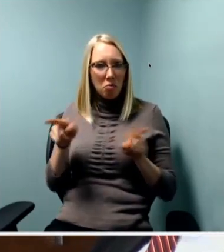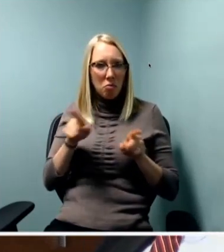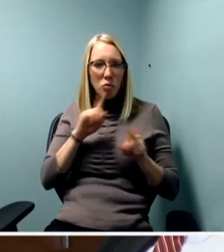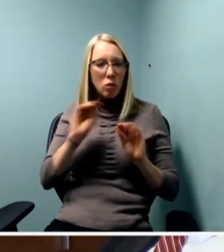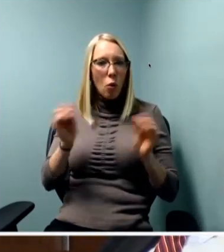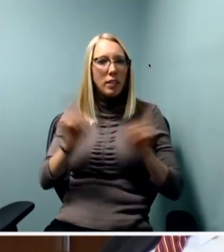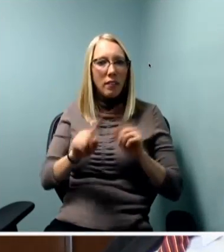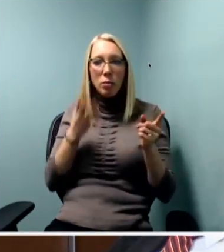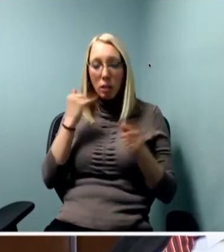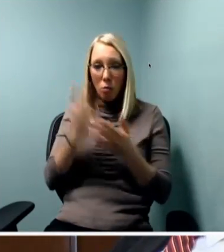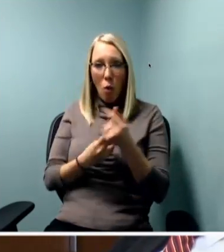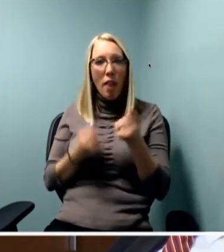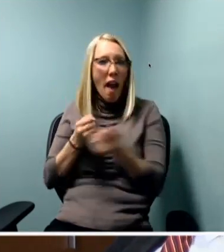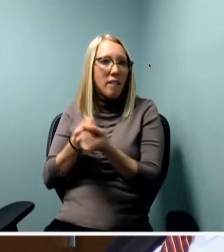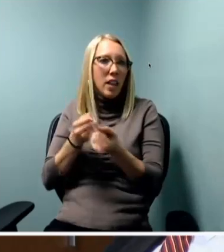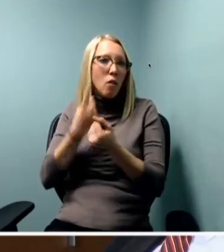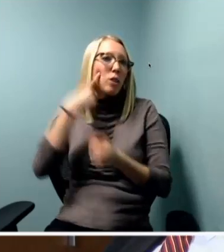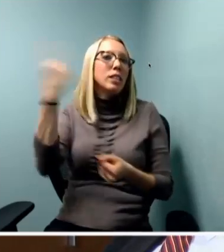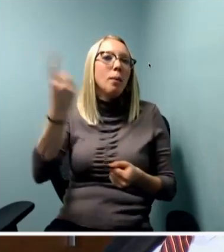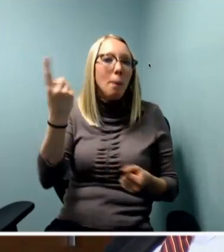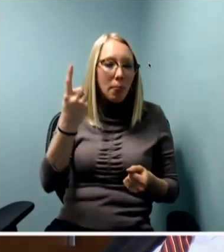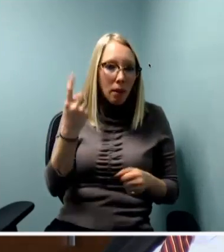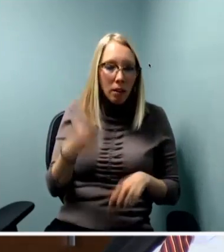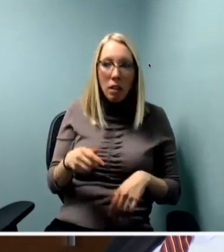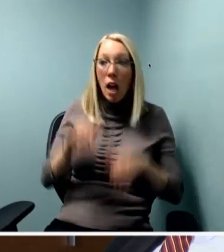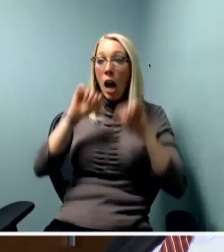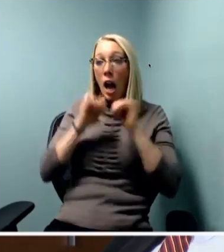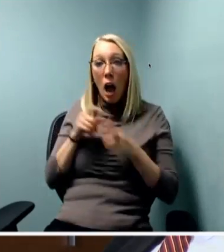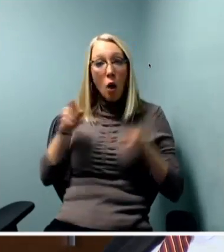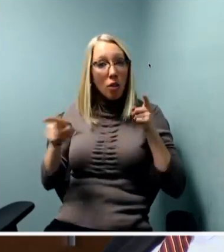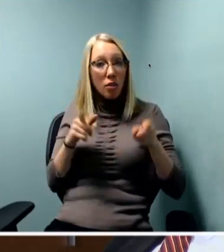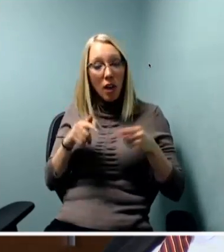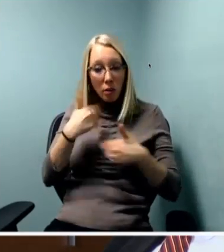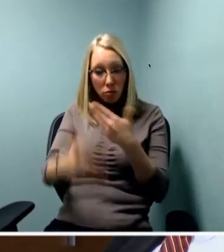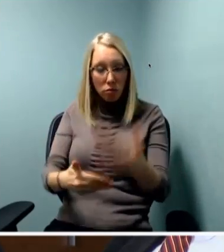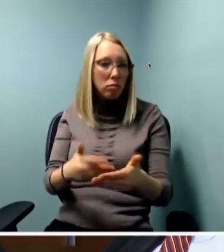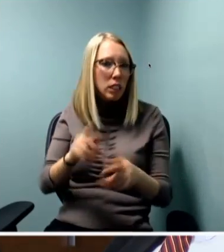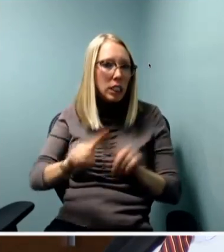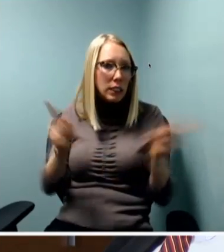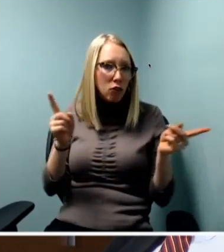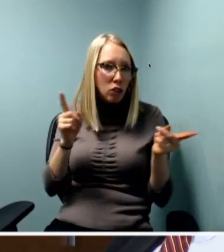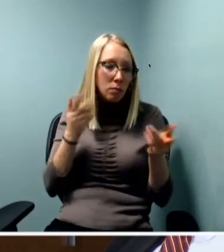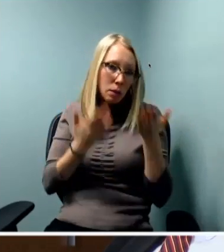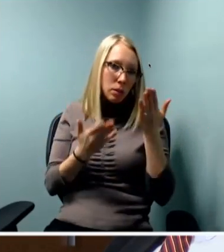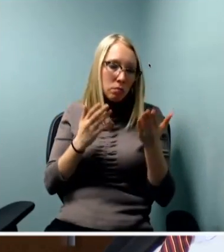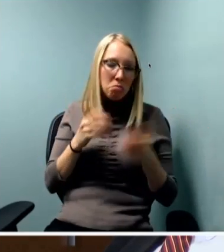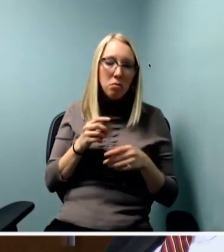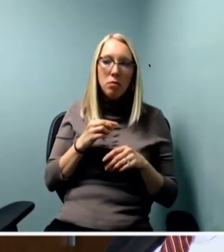And perhaps the means of how they go about it, in terms of activism and advocacy,